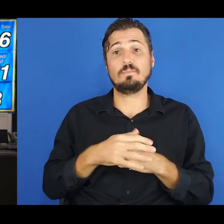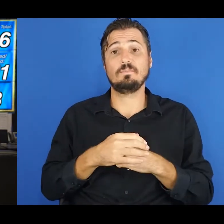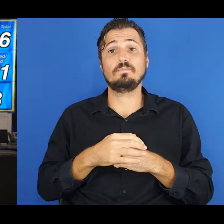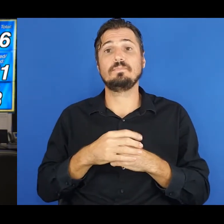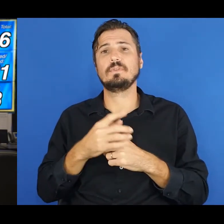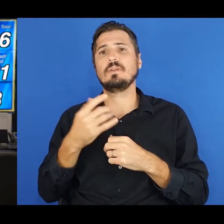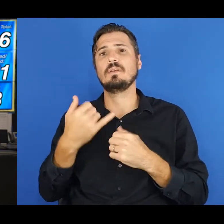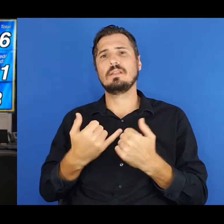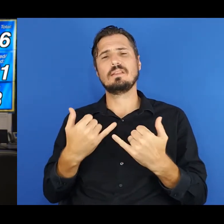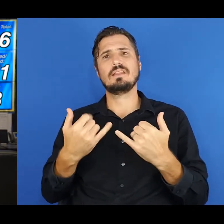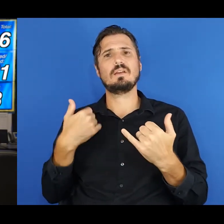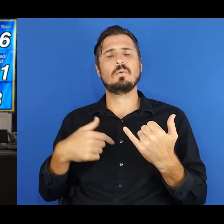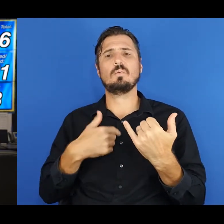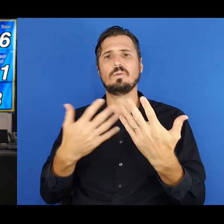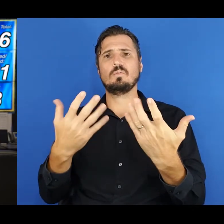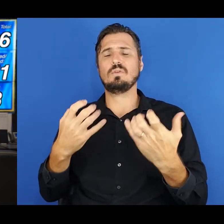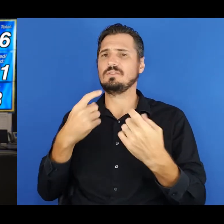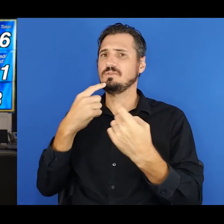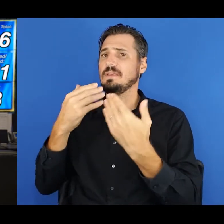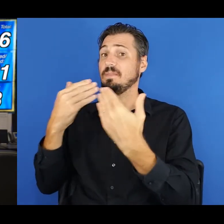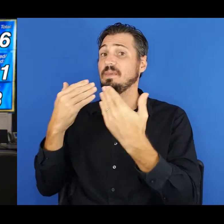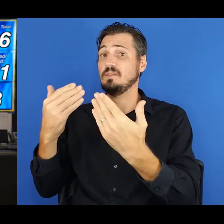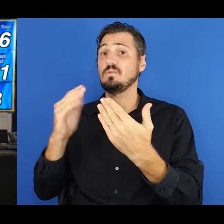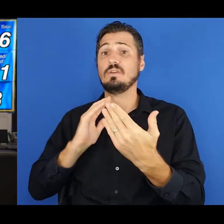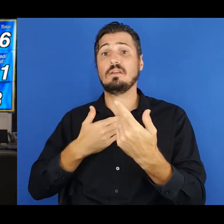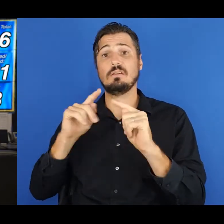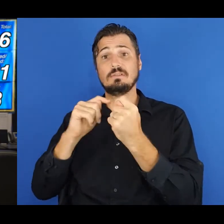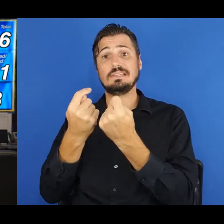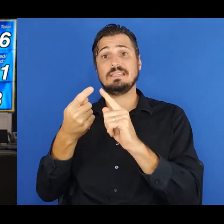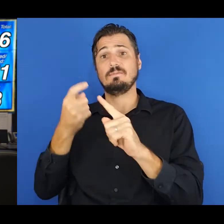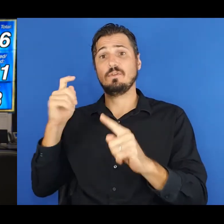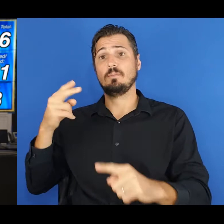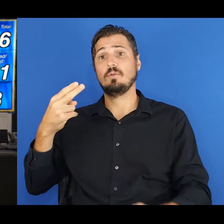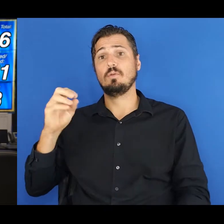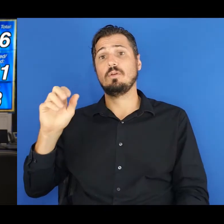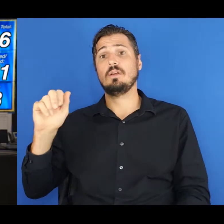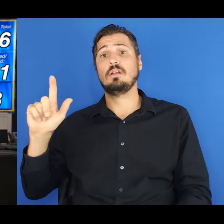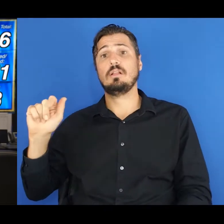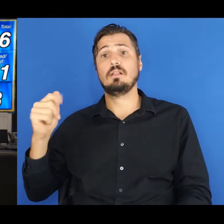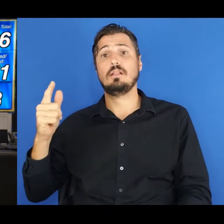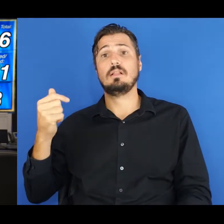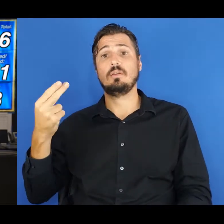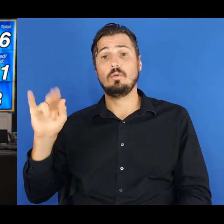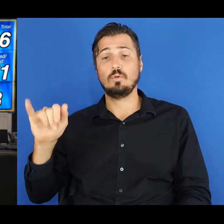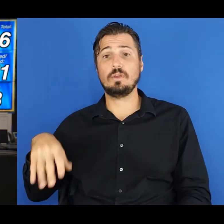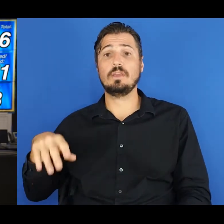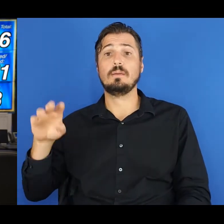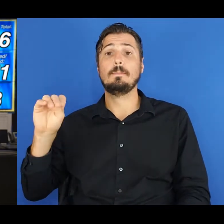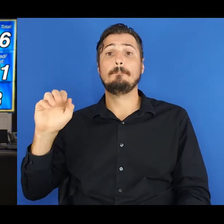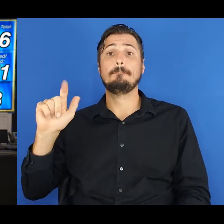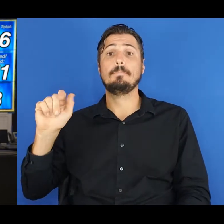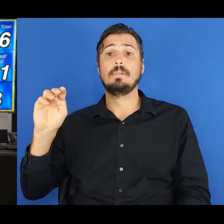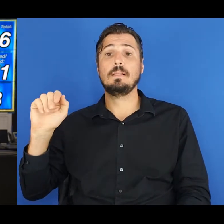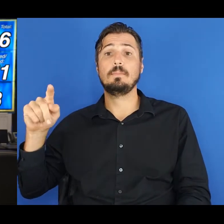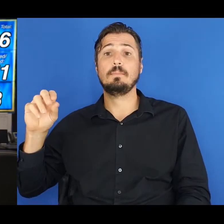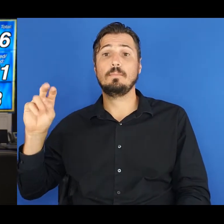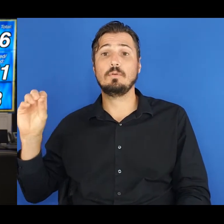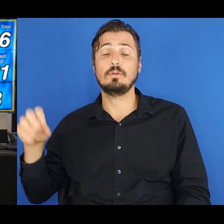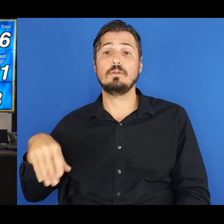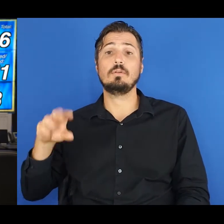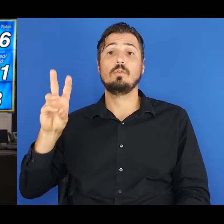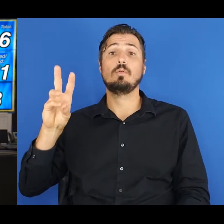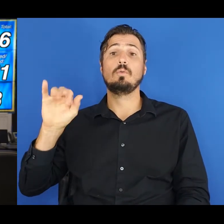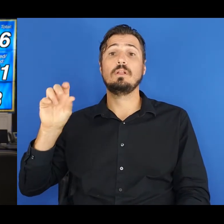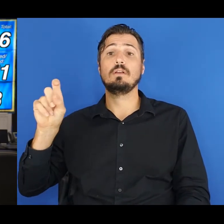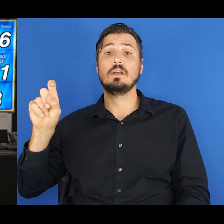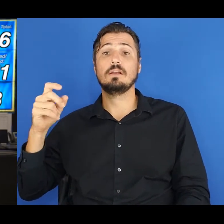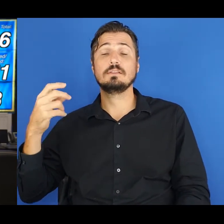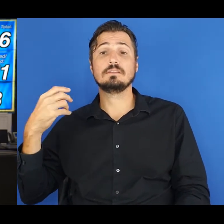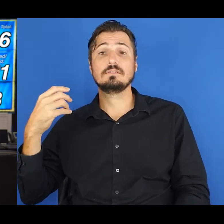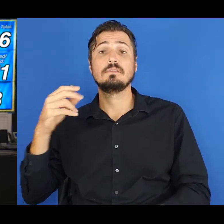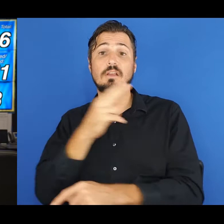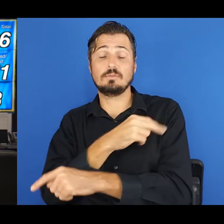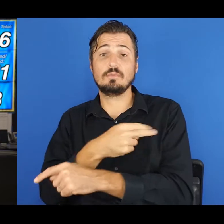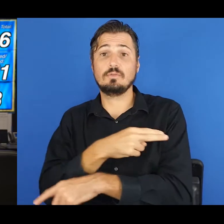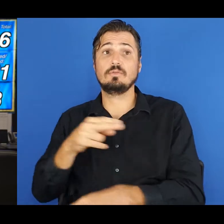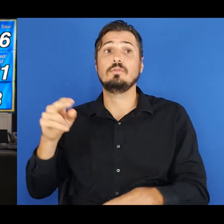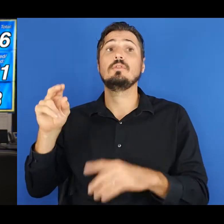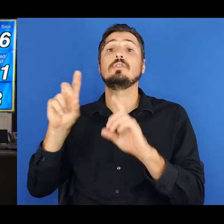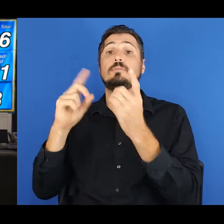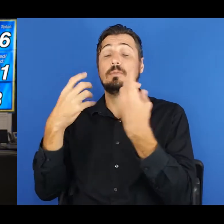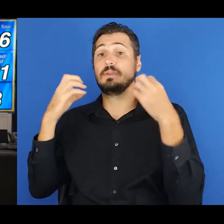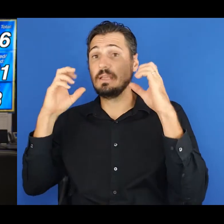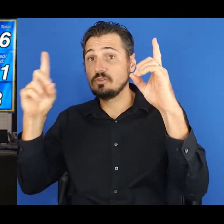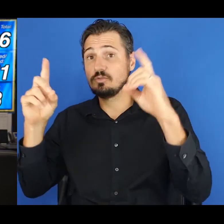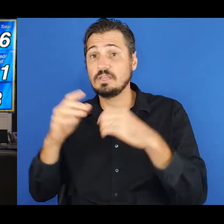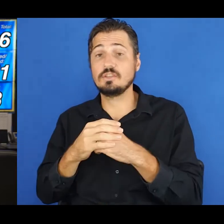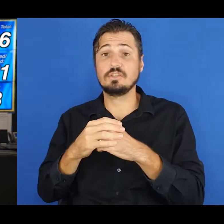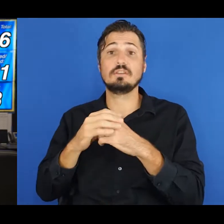I would like to send a special MAHALO out to the team from Ho‘ola Lahui, Malama Pono, Wilcox Health, the Department of Education, our County employees, and our Department of Health and